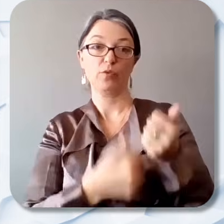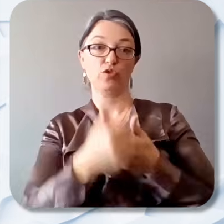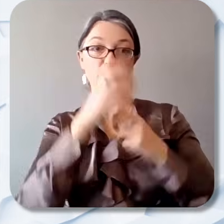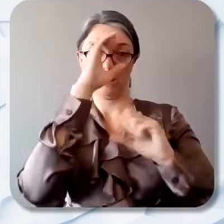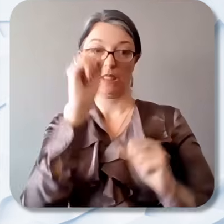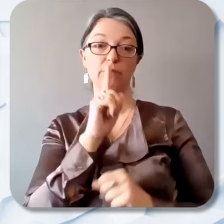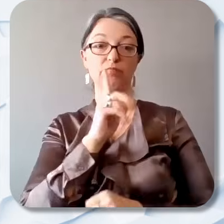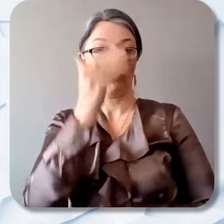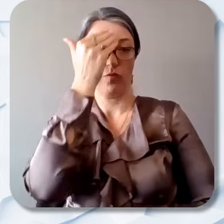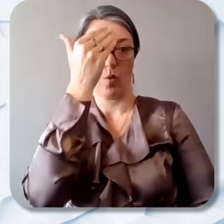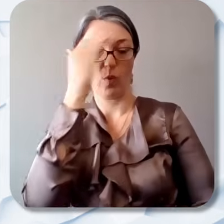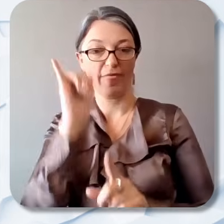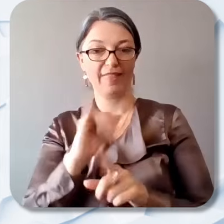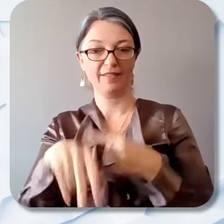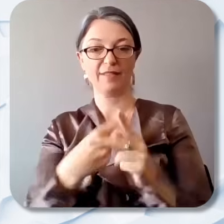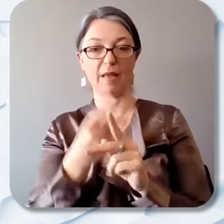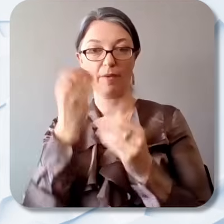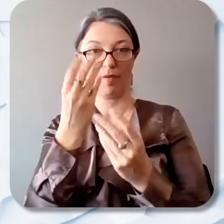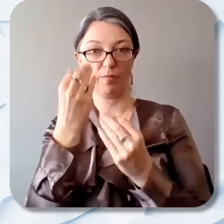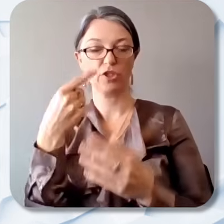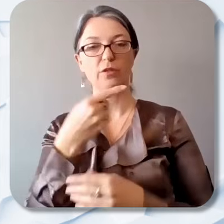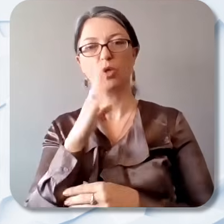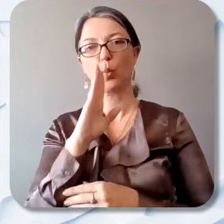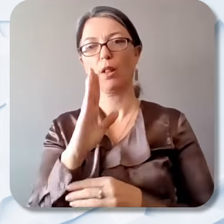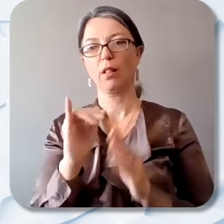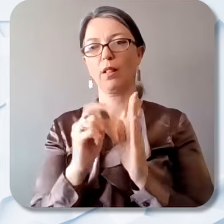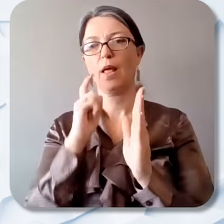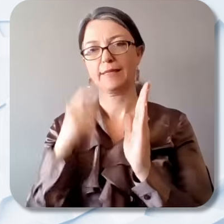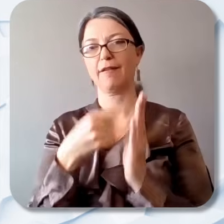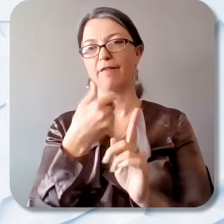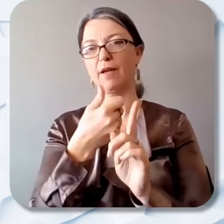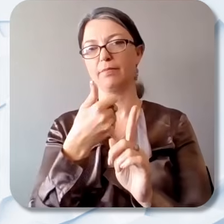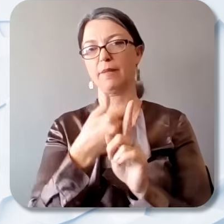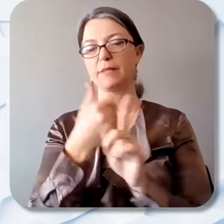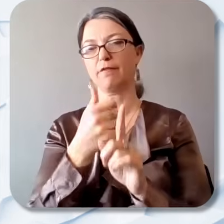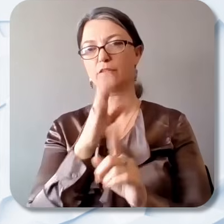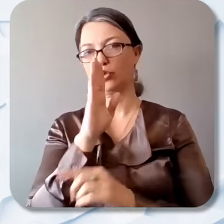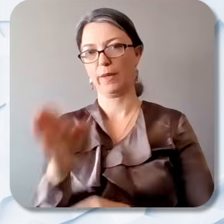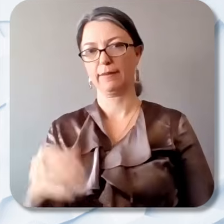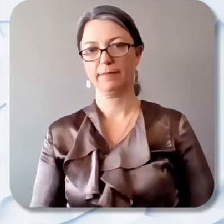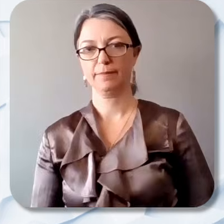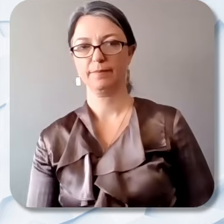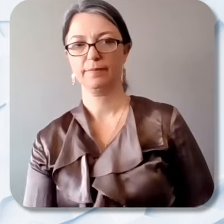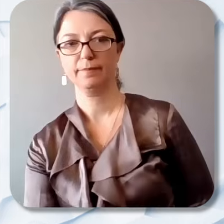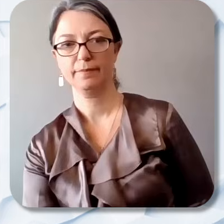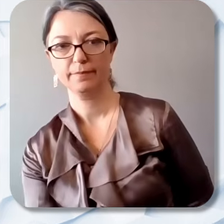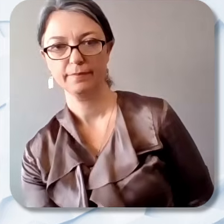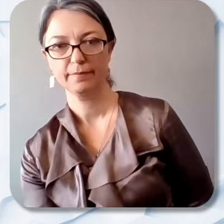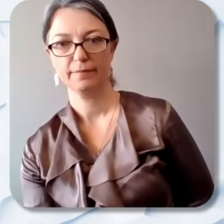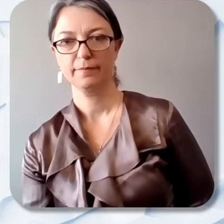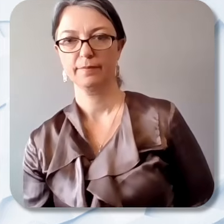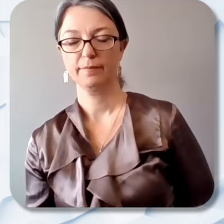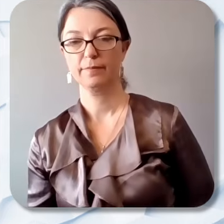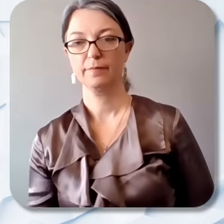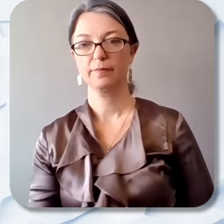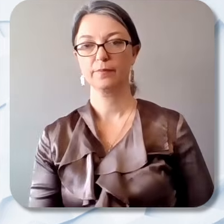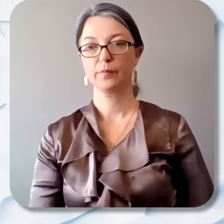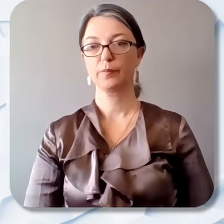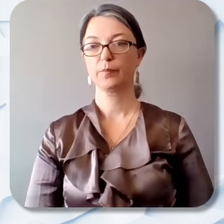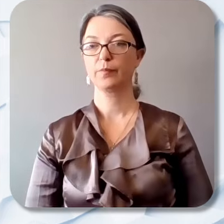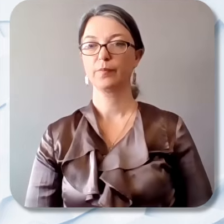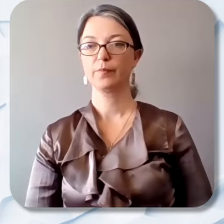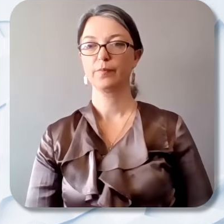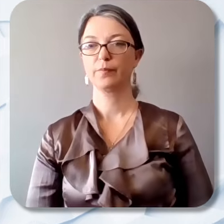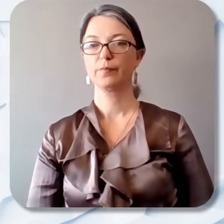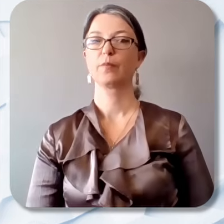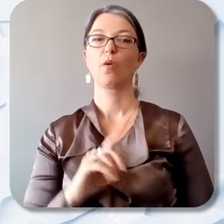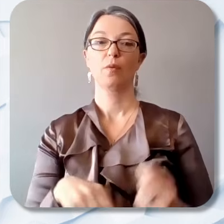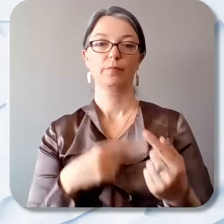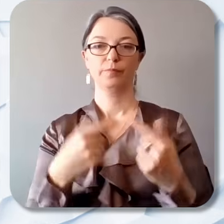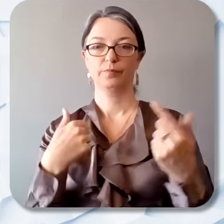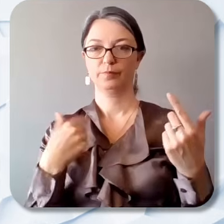and they will identify those directly I've been meaning to like click done once I answer